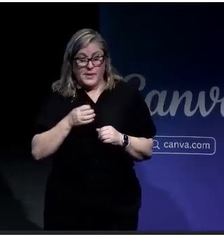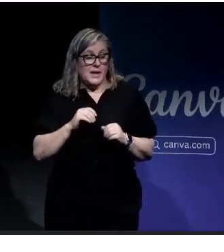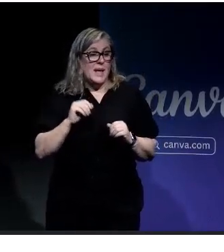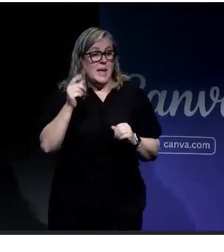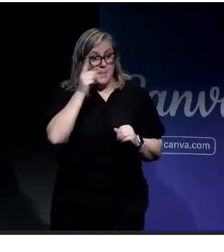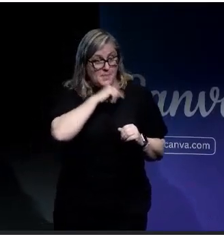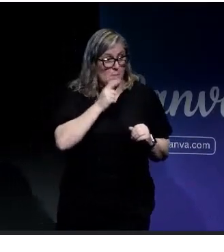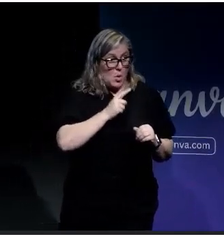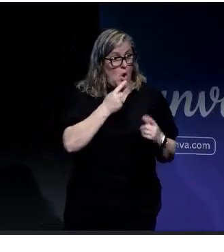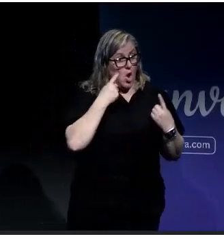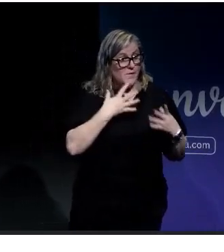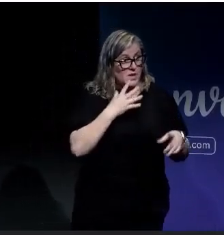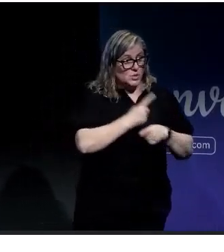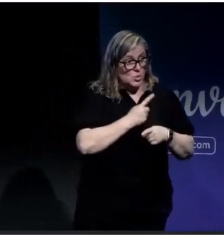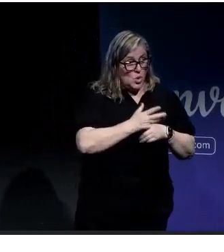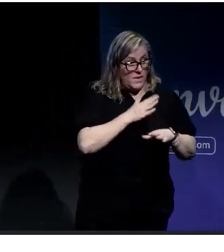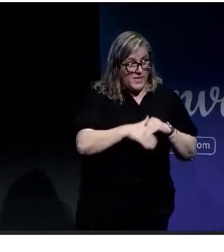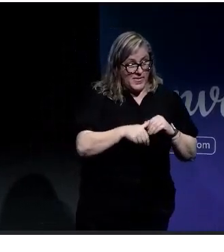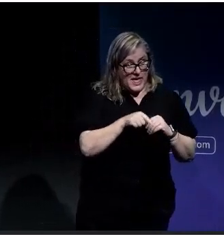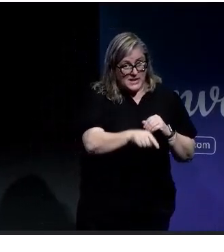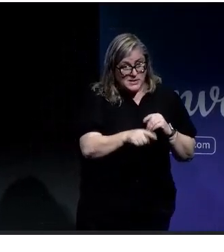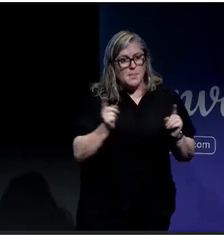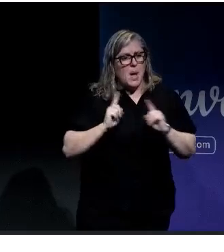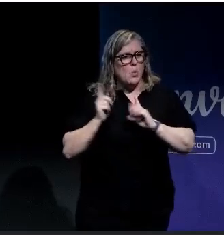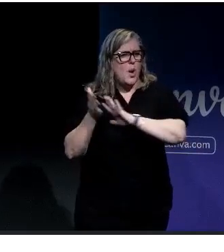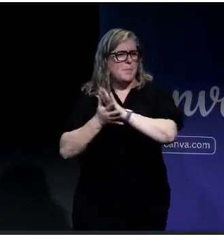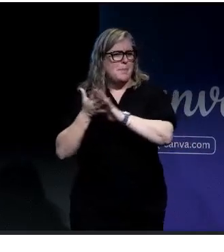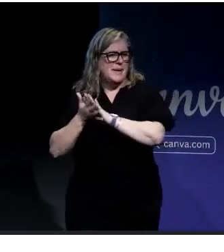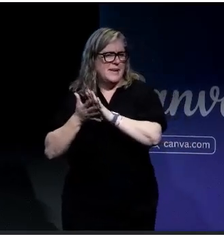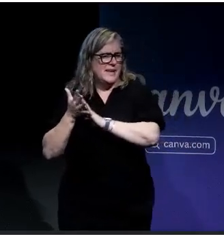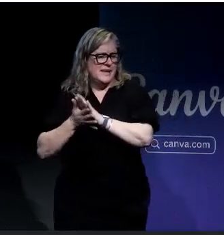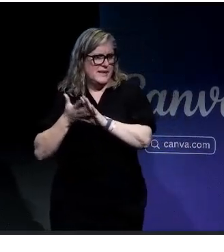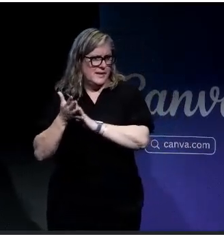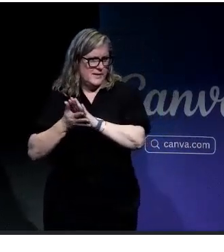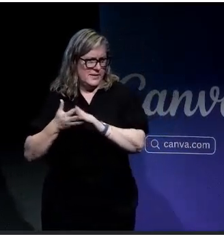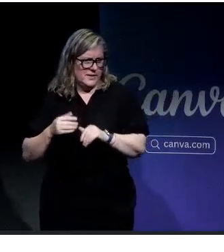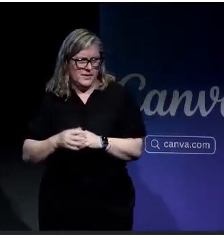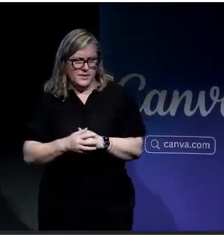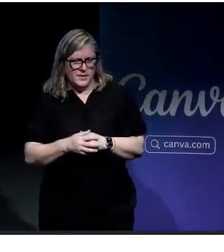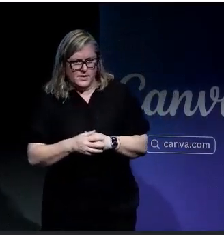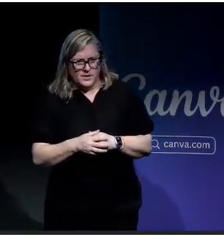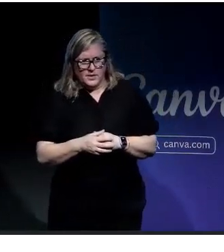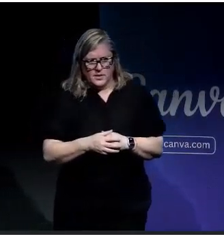actually means in practice, what are the issues that these tools can find and what issues are they actually missing.